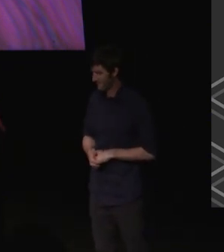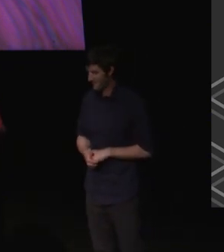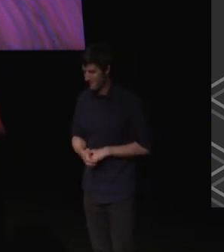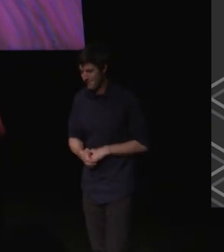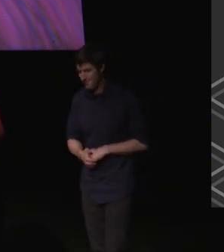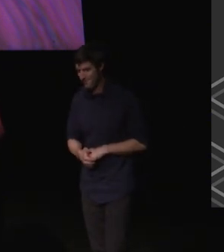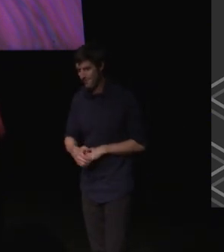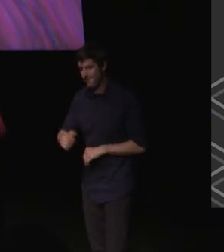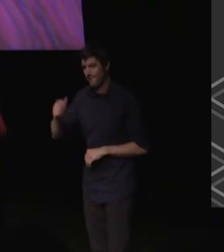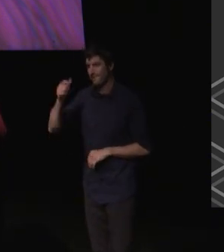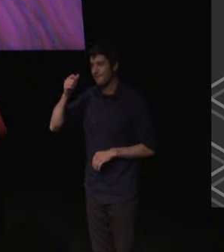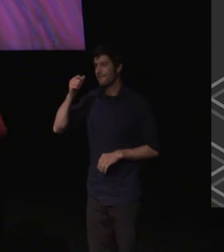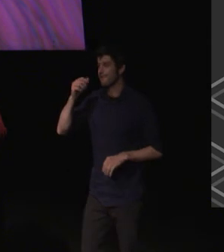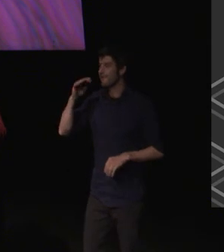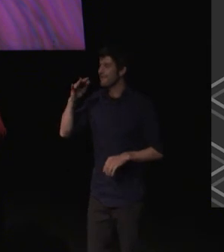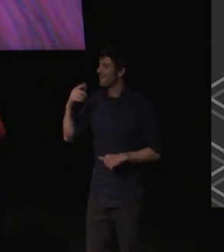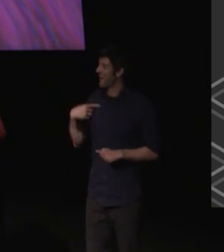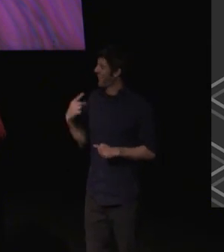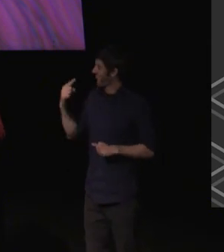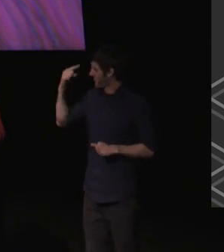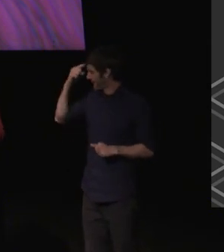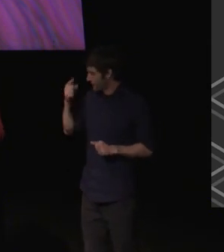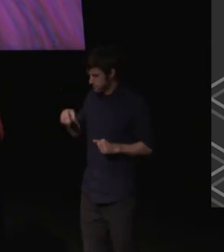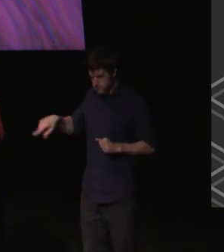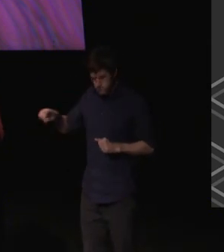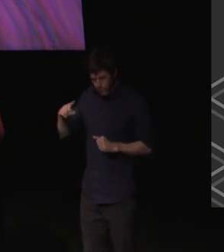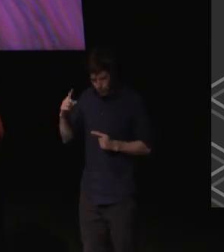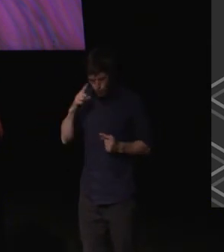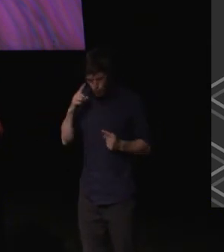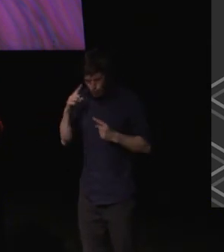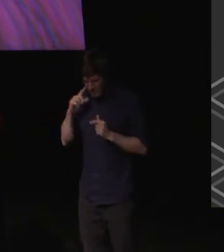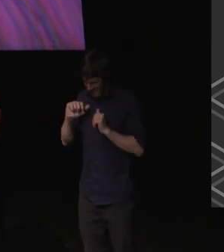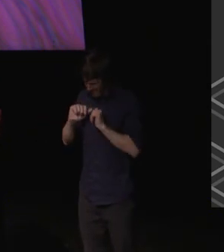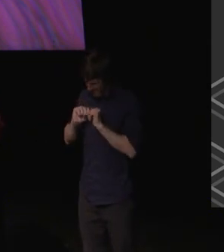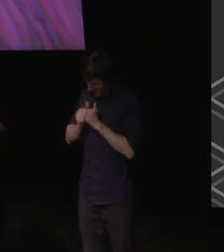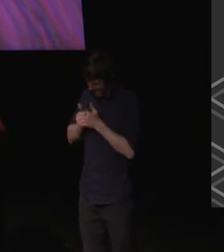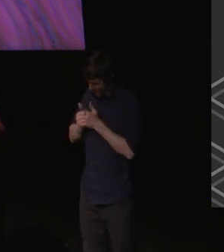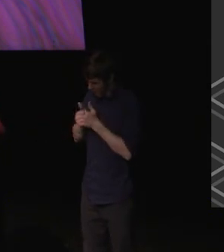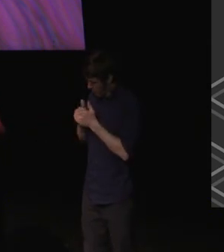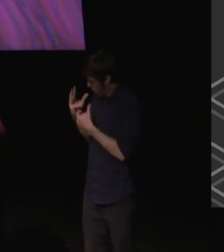is about how inclusion is driving our work in server experiences,